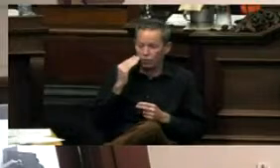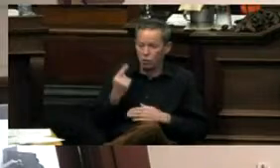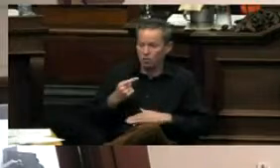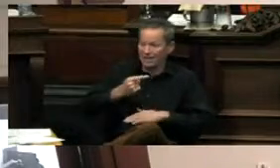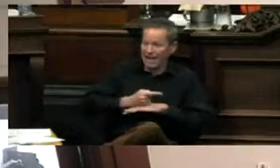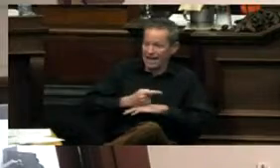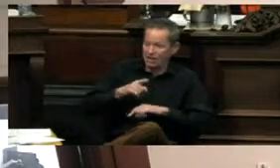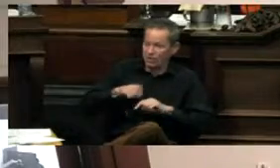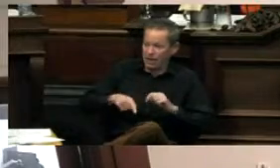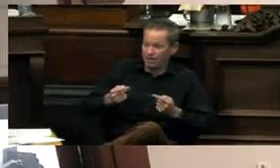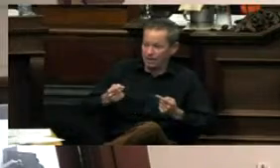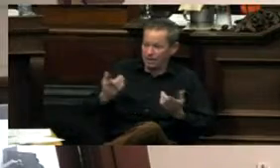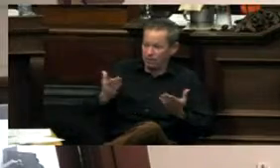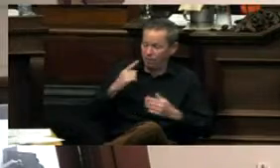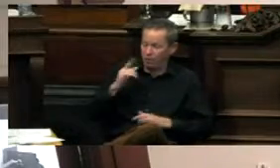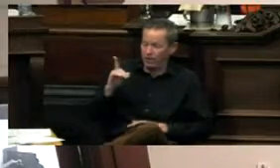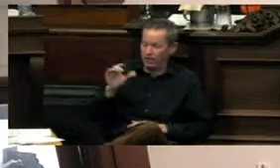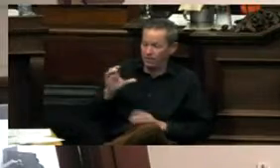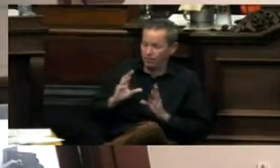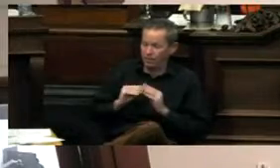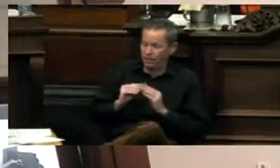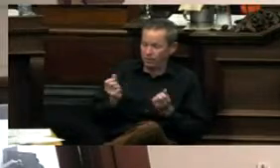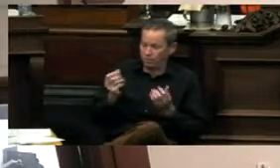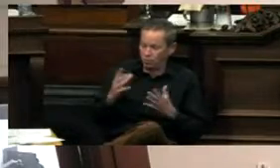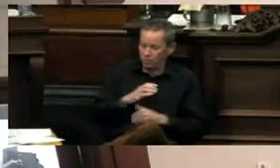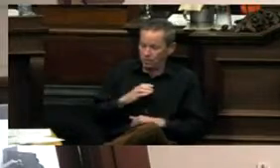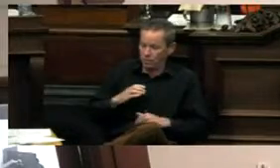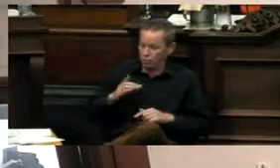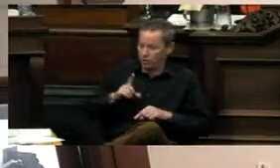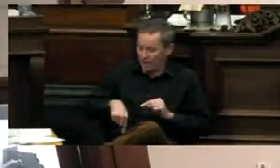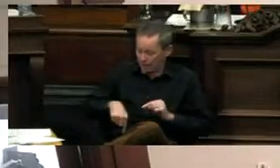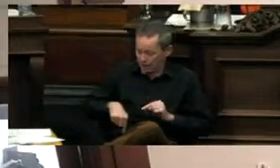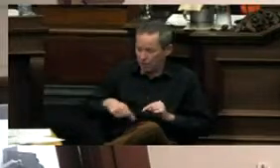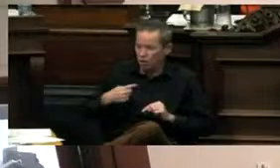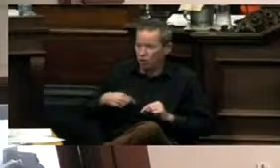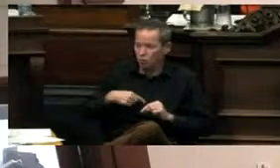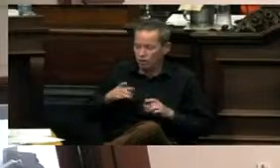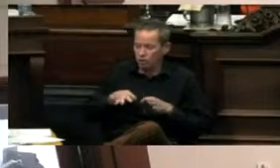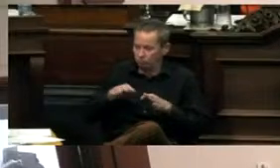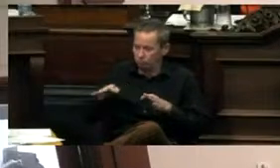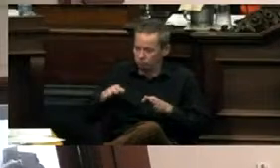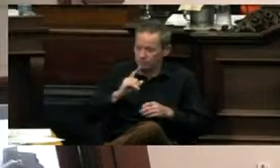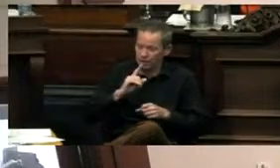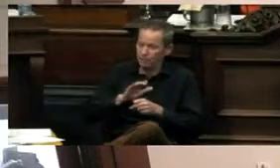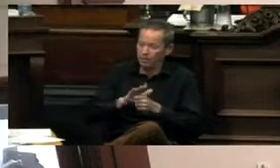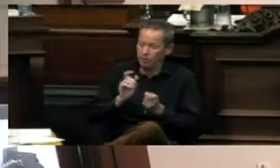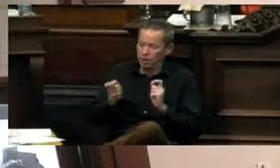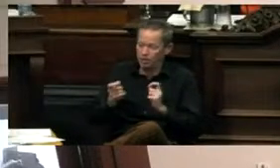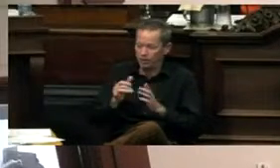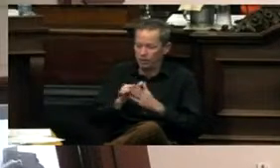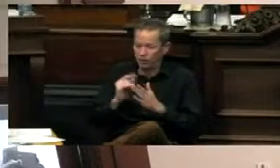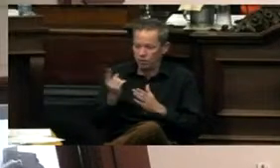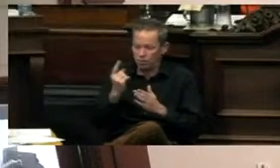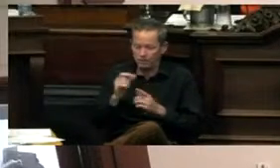be here for us. We can't change schedules on a dime. Absolutely. If there's something, if you know today, you can't be here